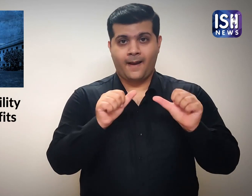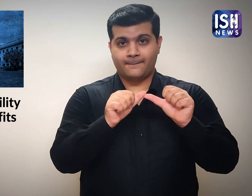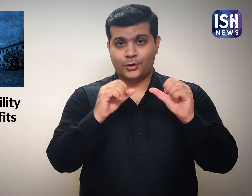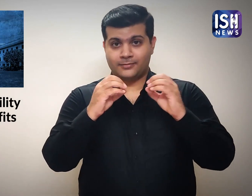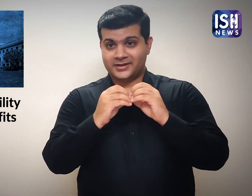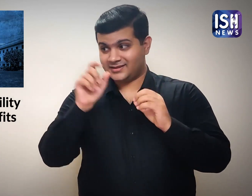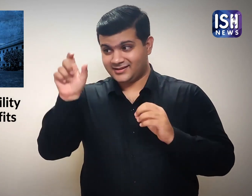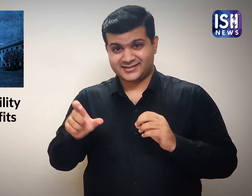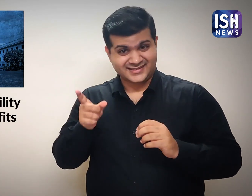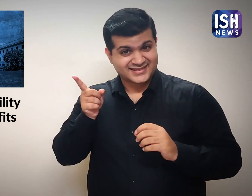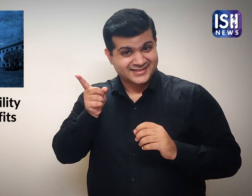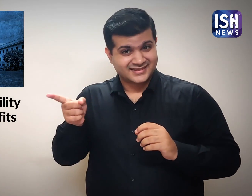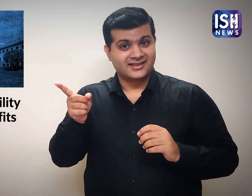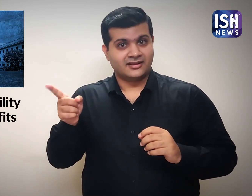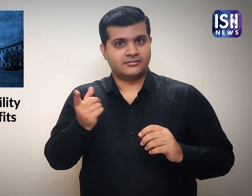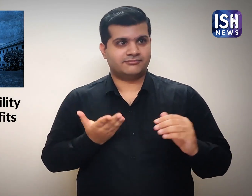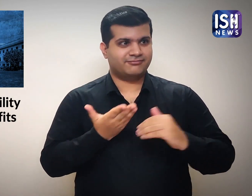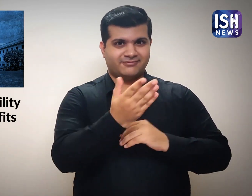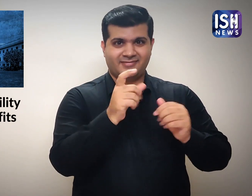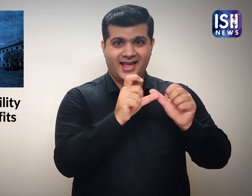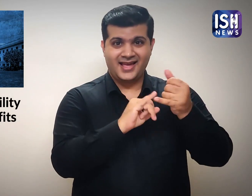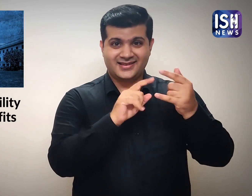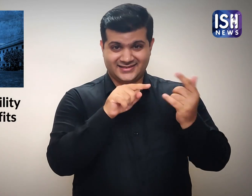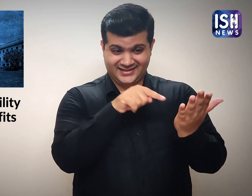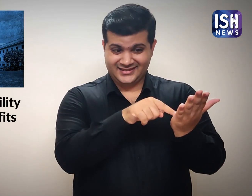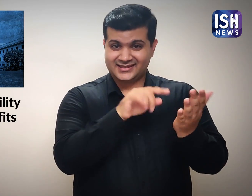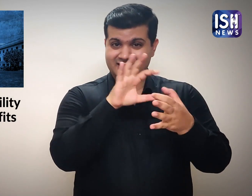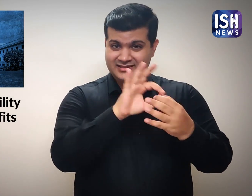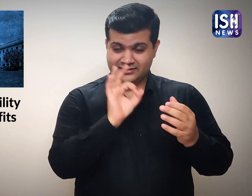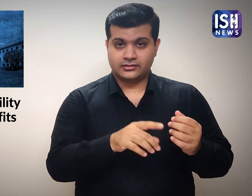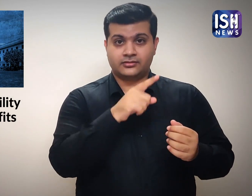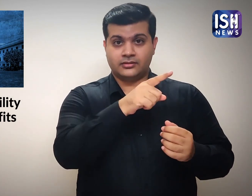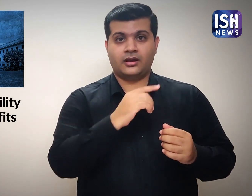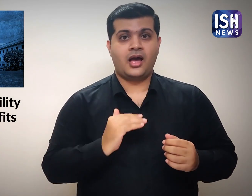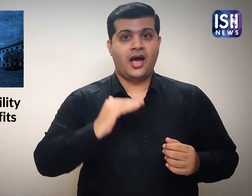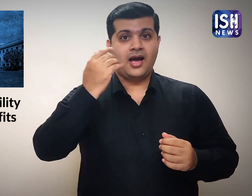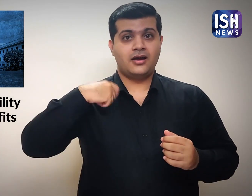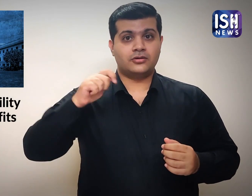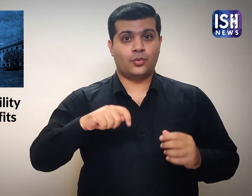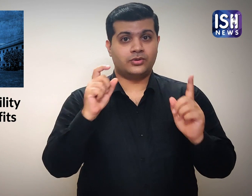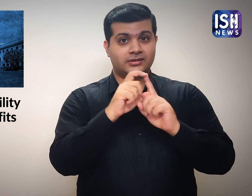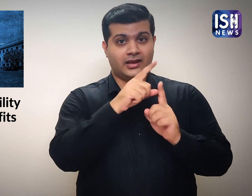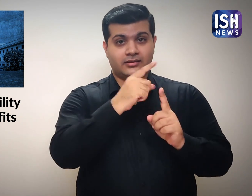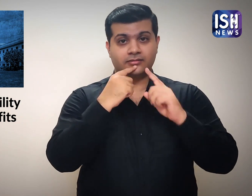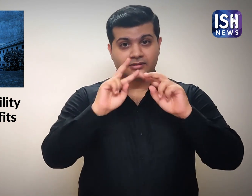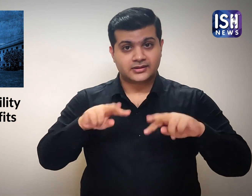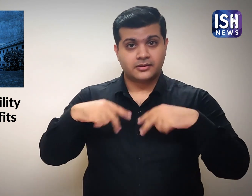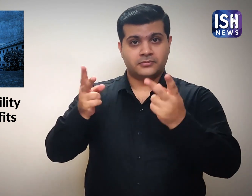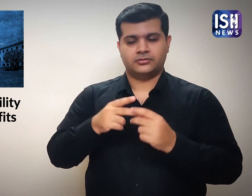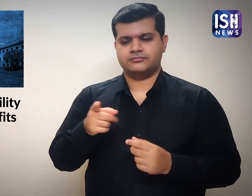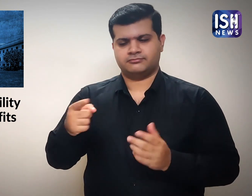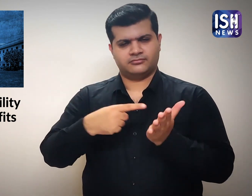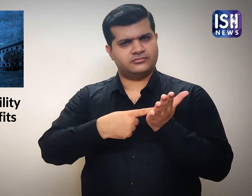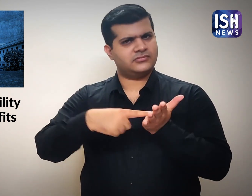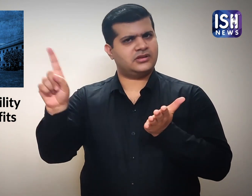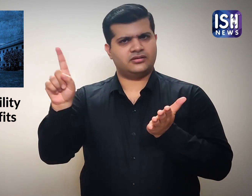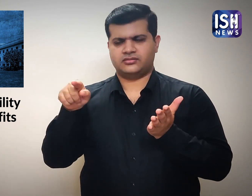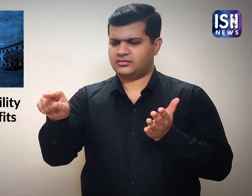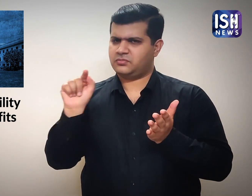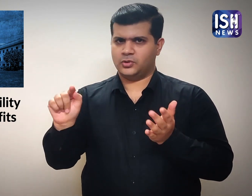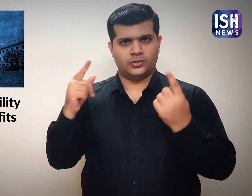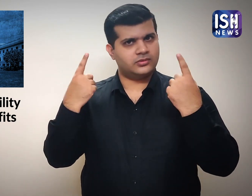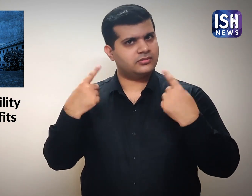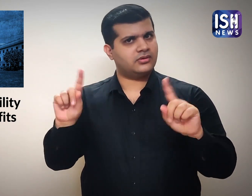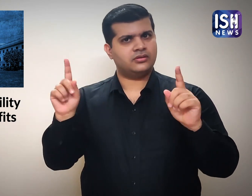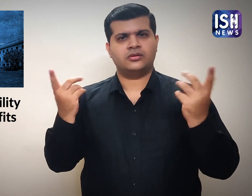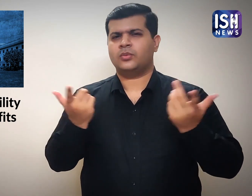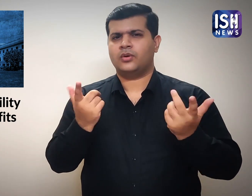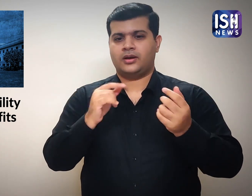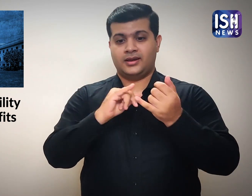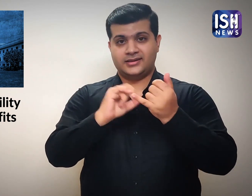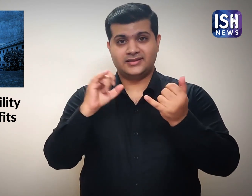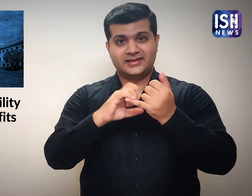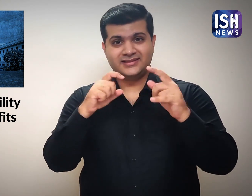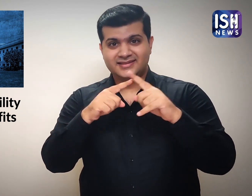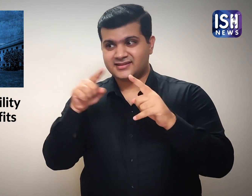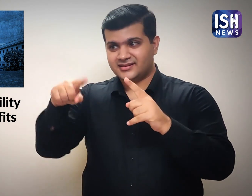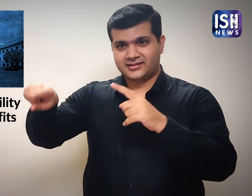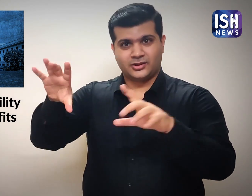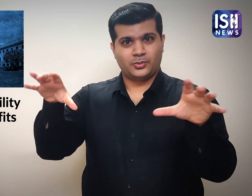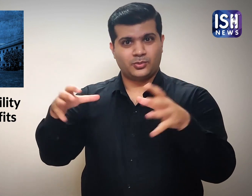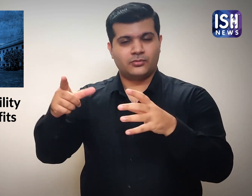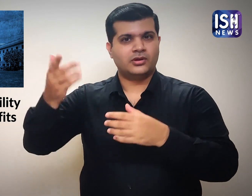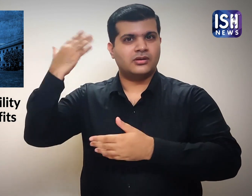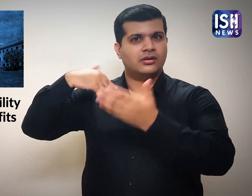In the Anmol Bhandari case, the High Court has correctly said that people suffering from disabilities